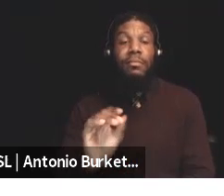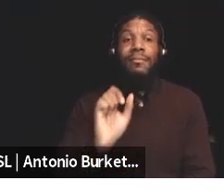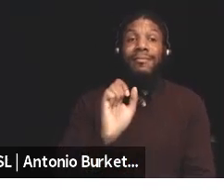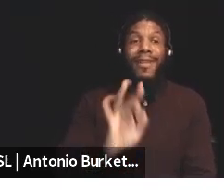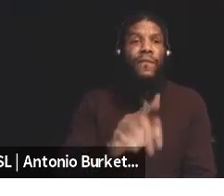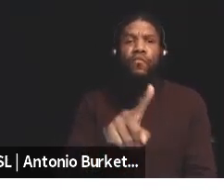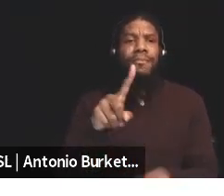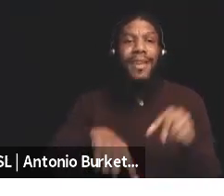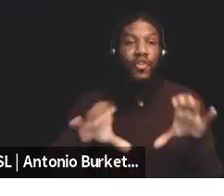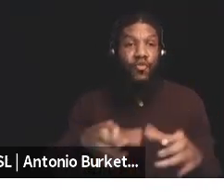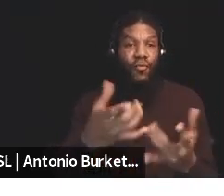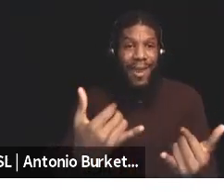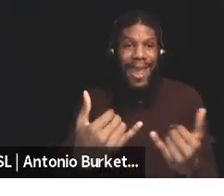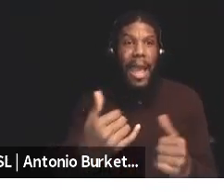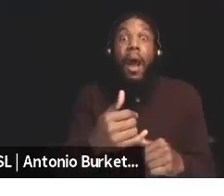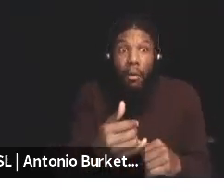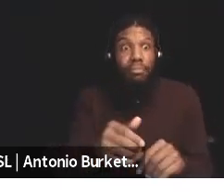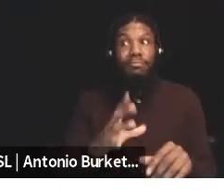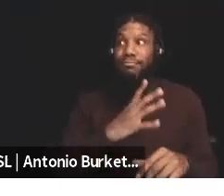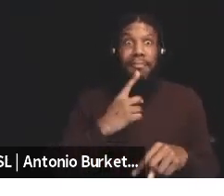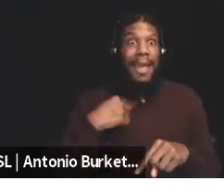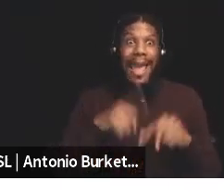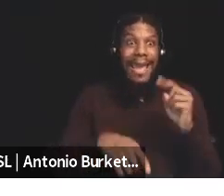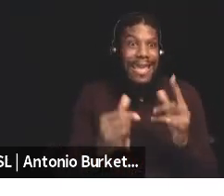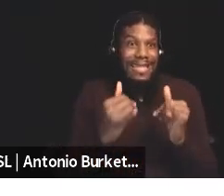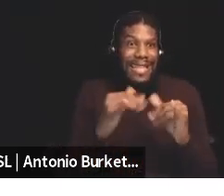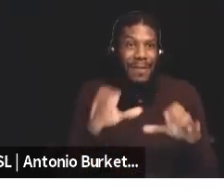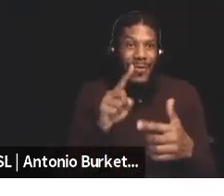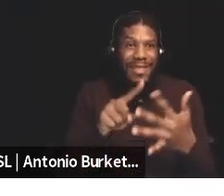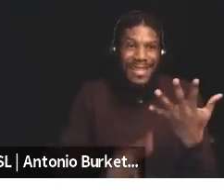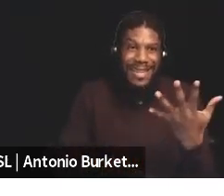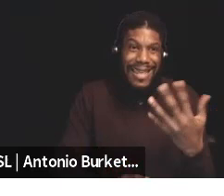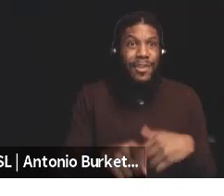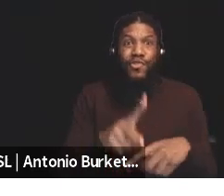I'm also not able to do that right now. So that's my thoughts.